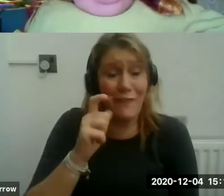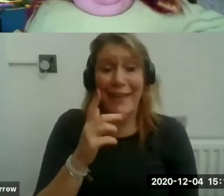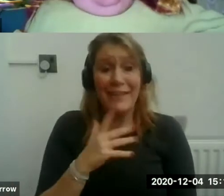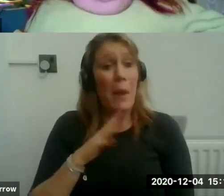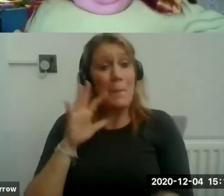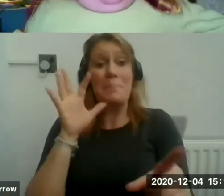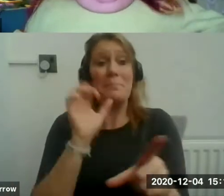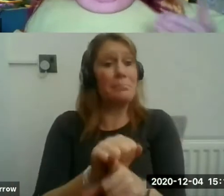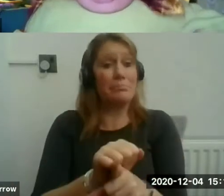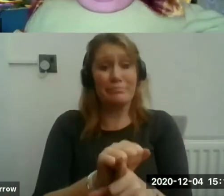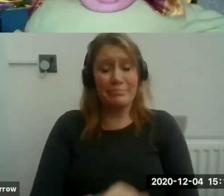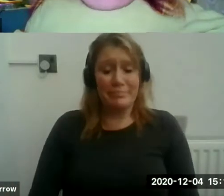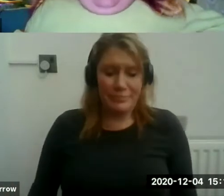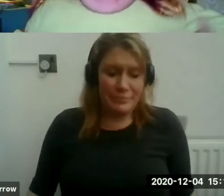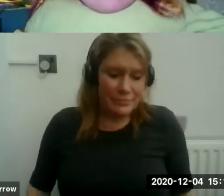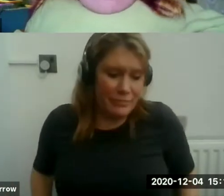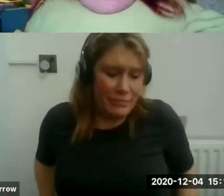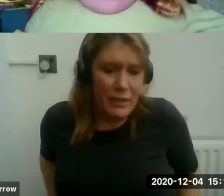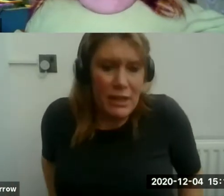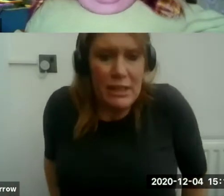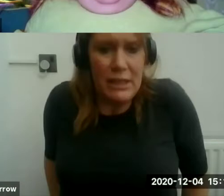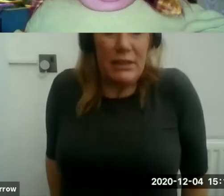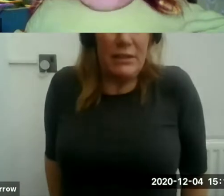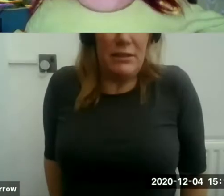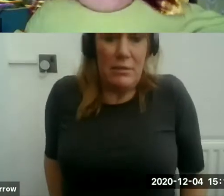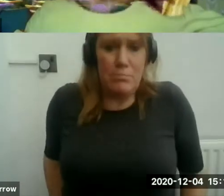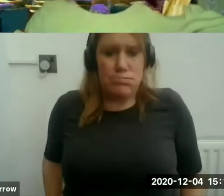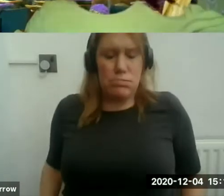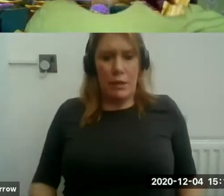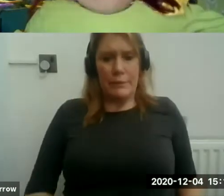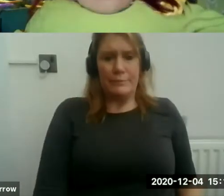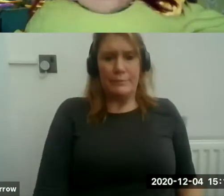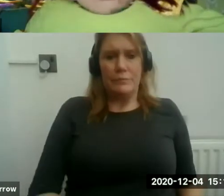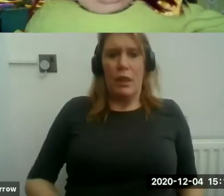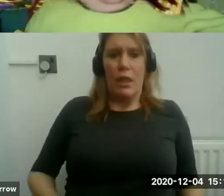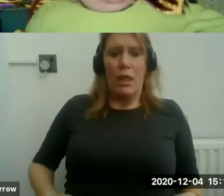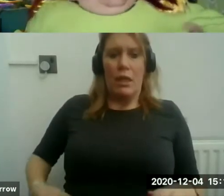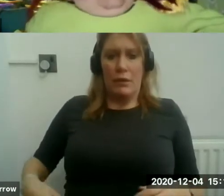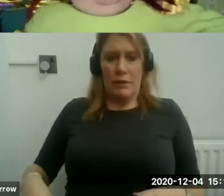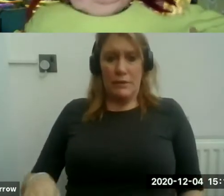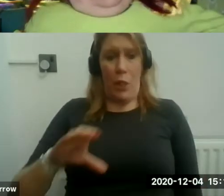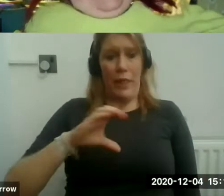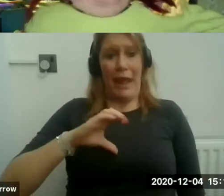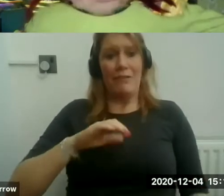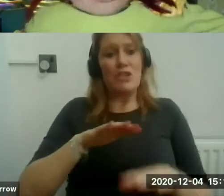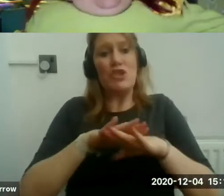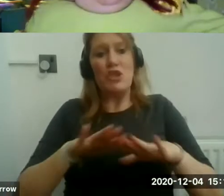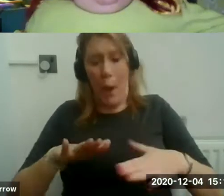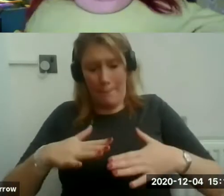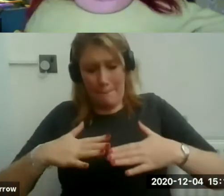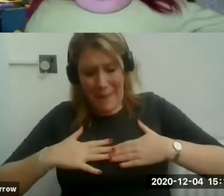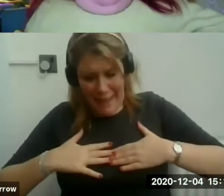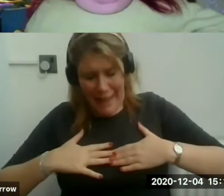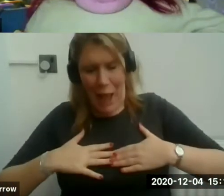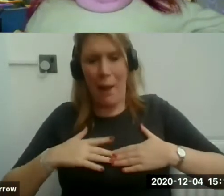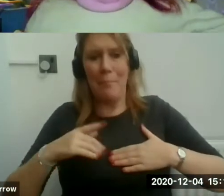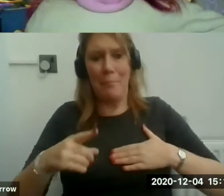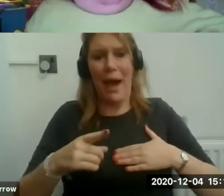character isn't me, some of the quirks and stuff of each of the characters come from